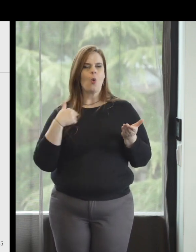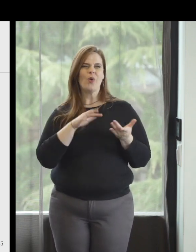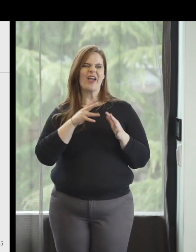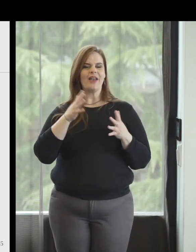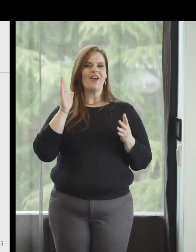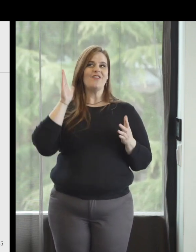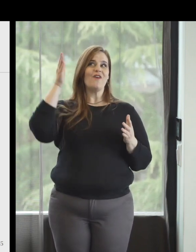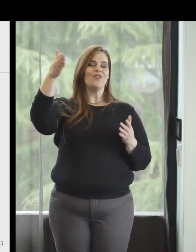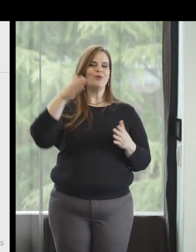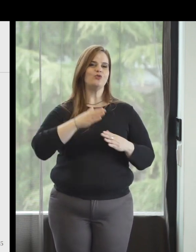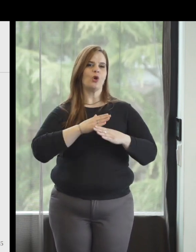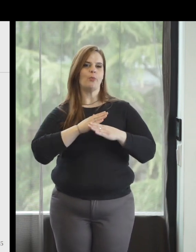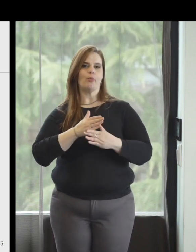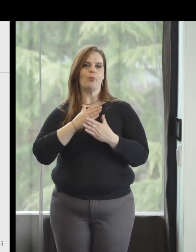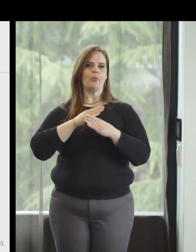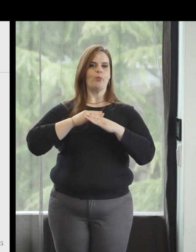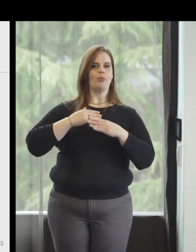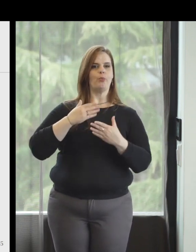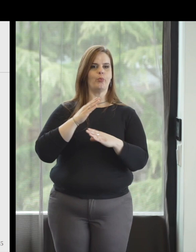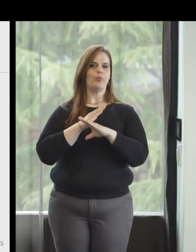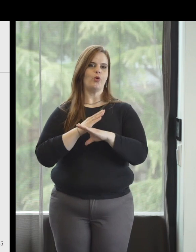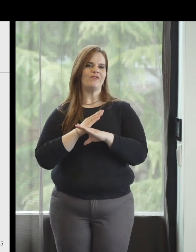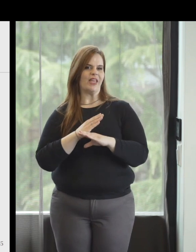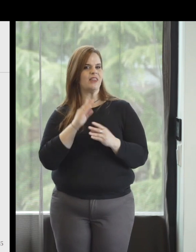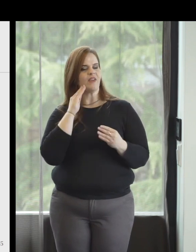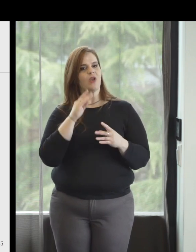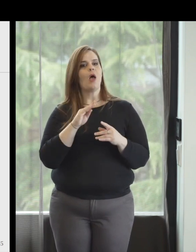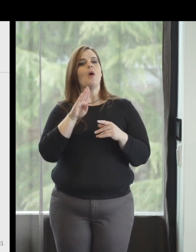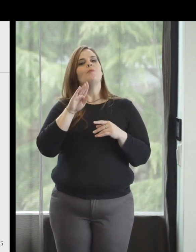data specs by just being super detailed objective